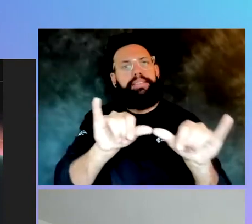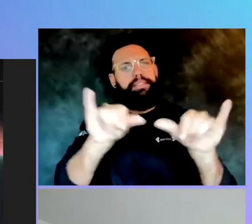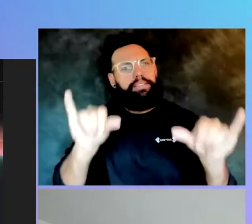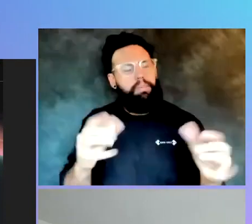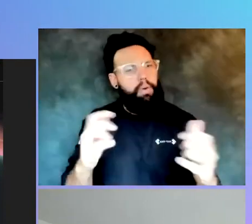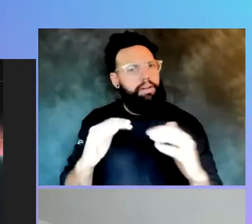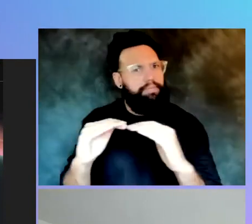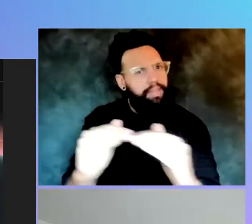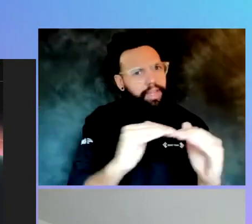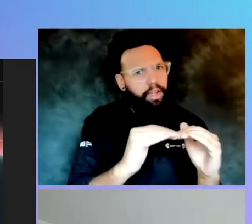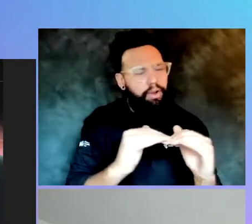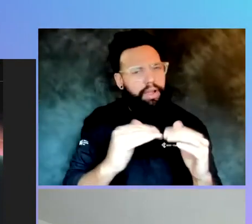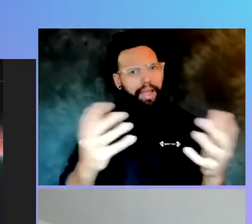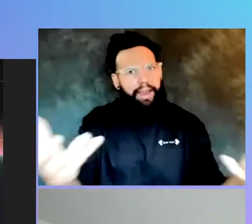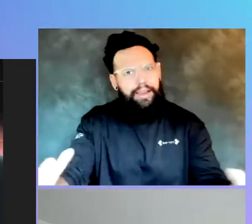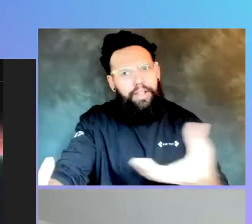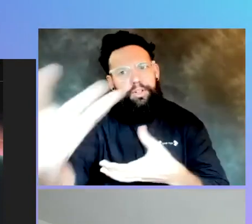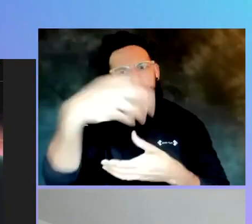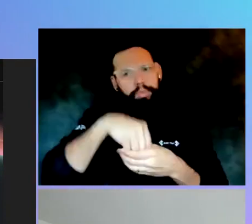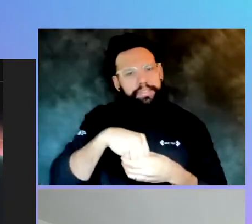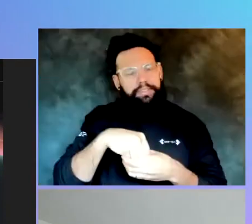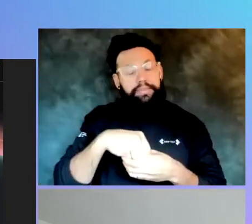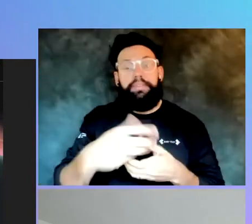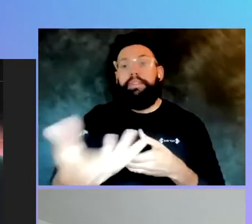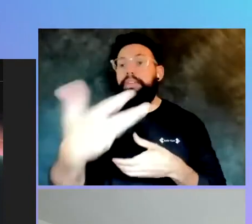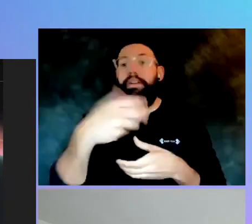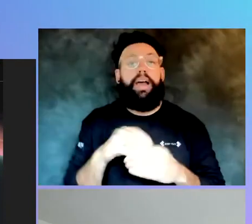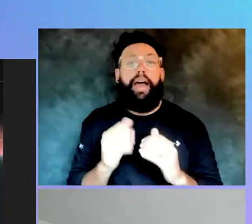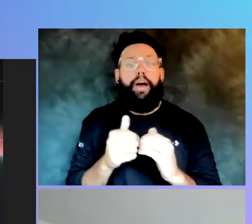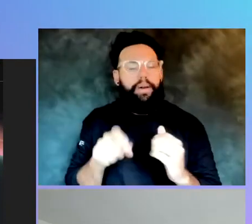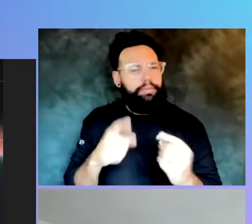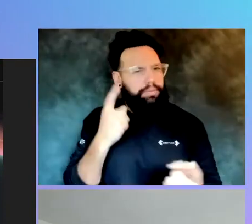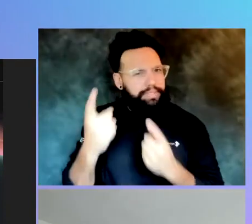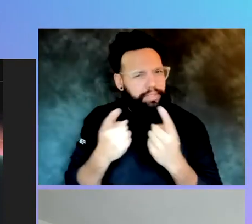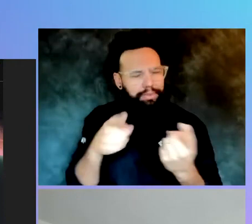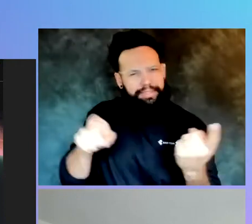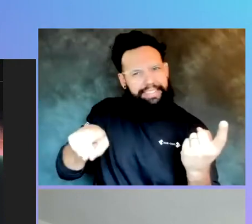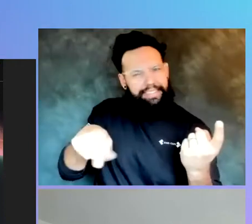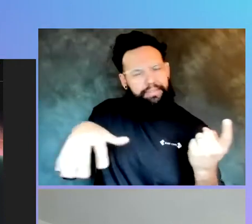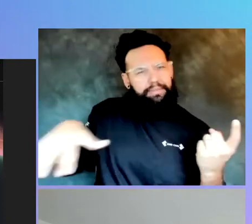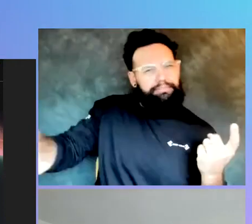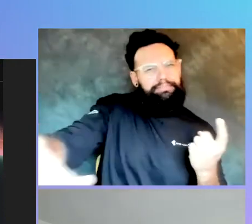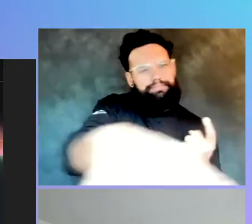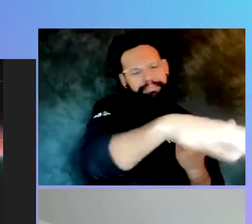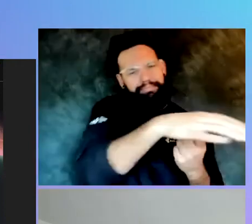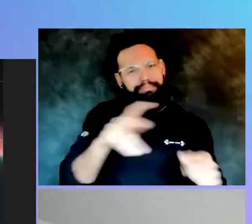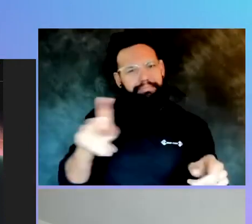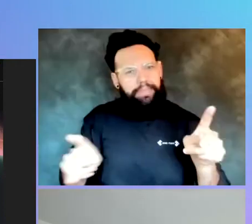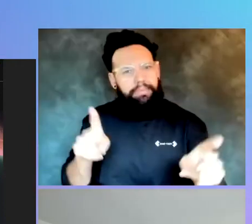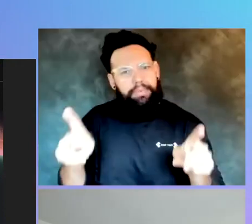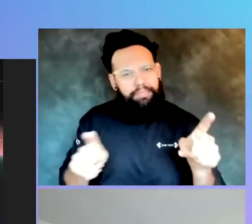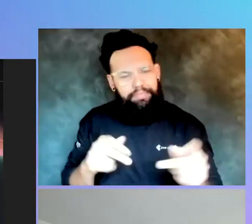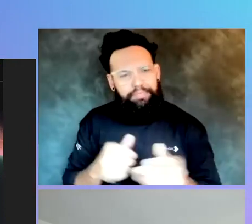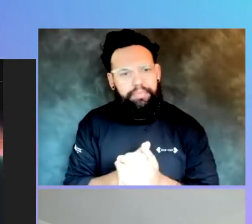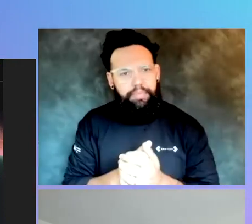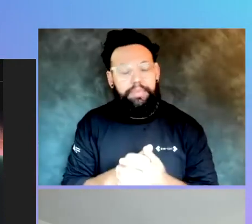individuals. As we just mentioned, we must ensure that the training data includes a